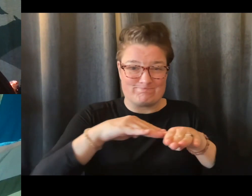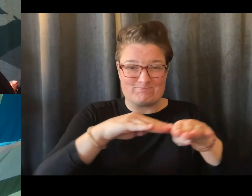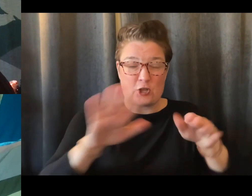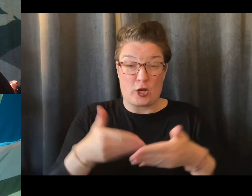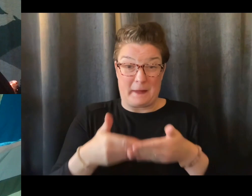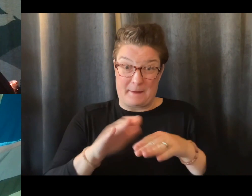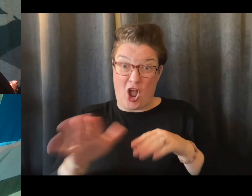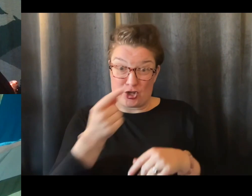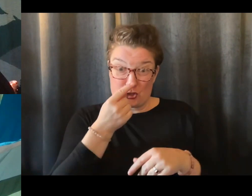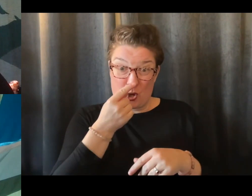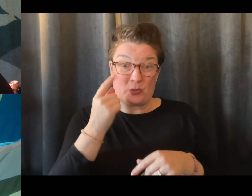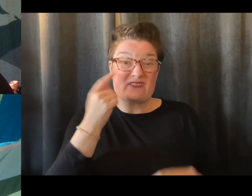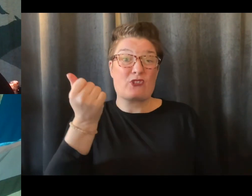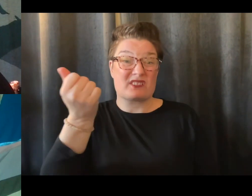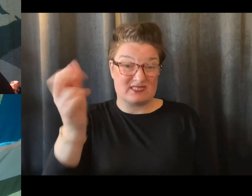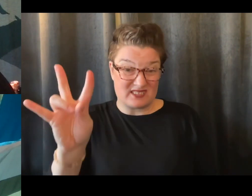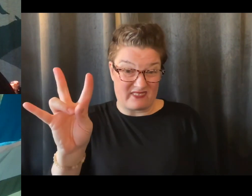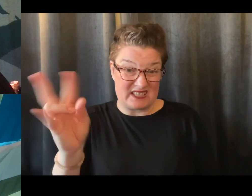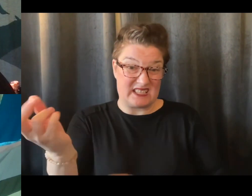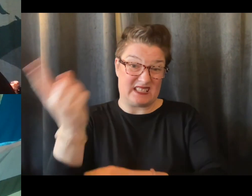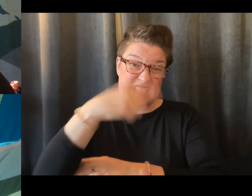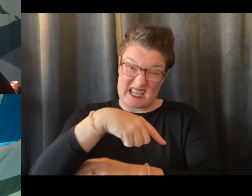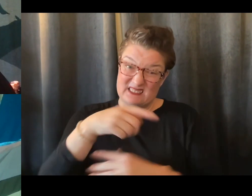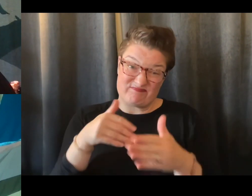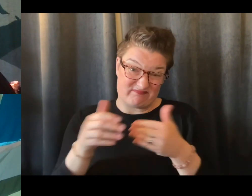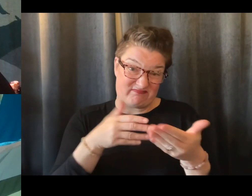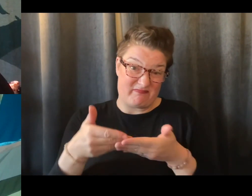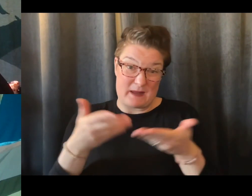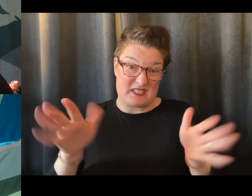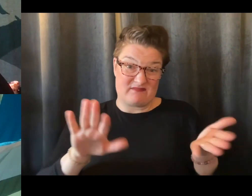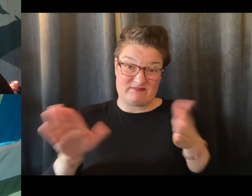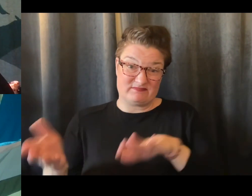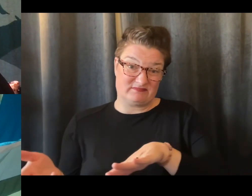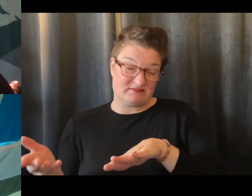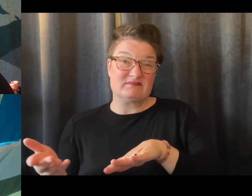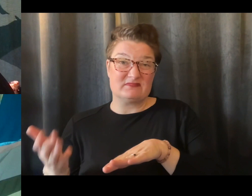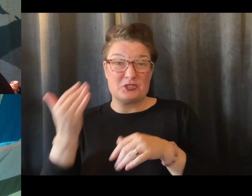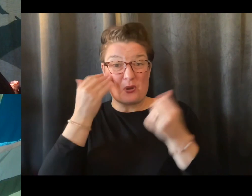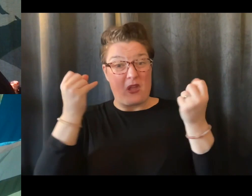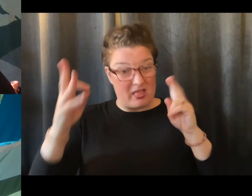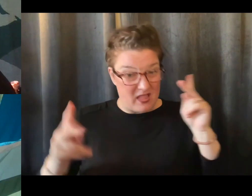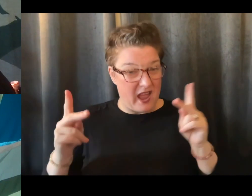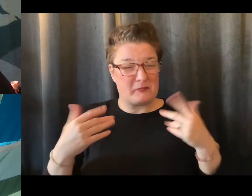a lot of people were really impacted by this and that brought a lot more attention to what was going on for the orcas.